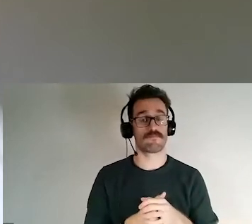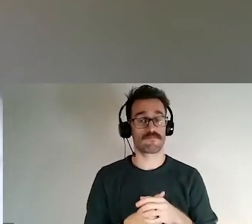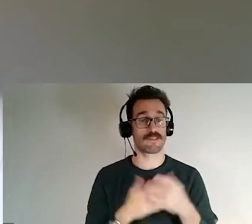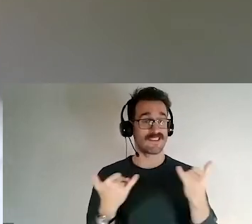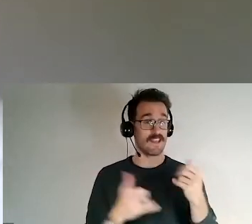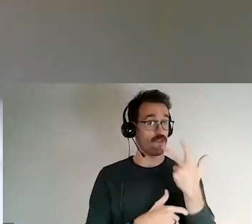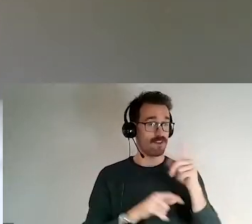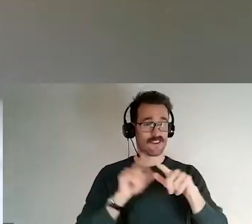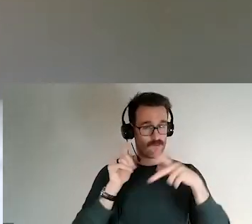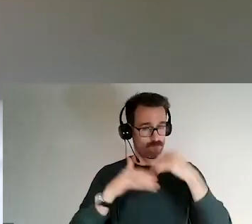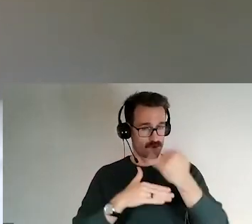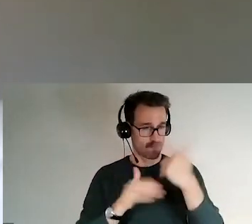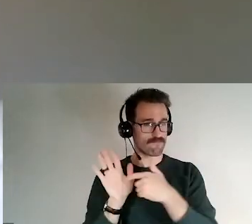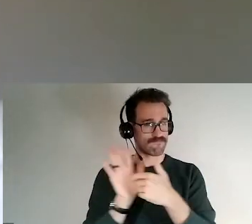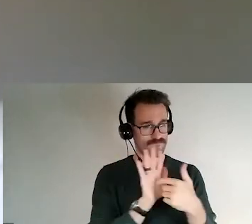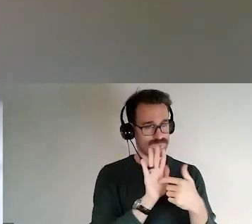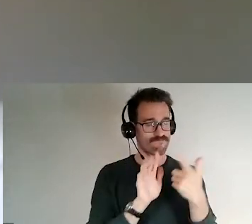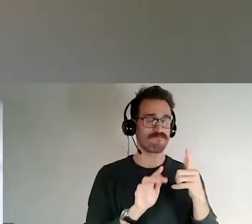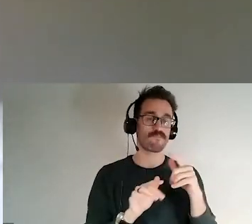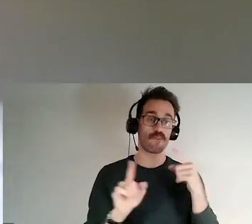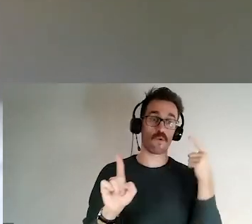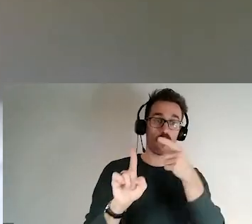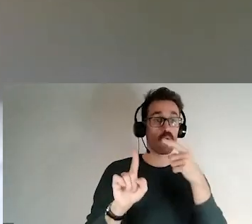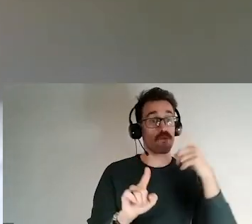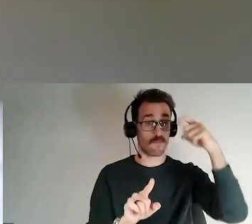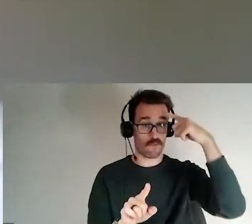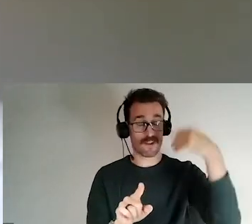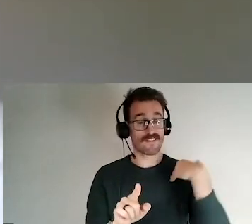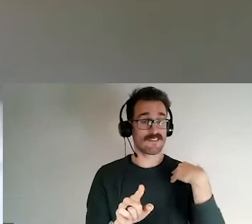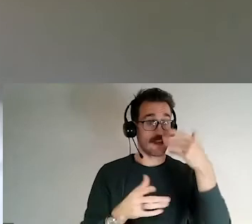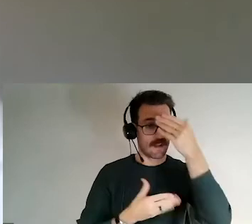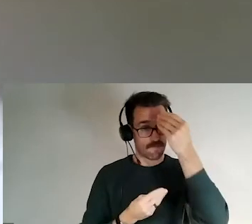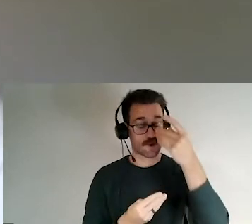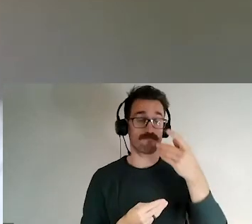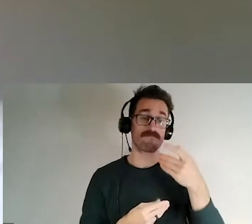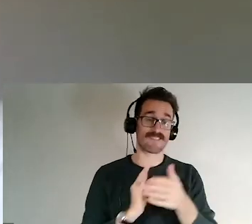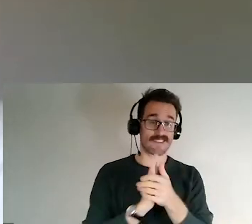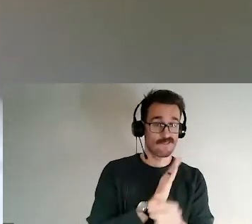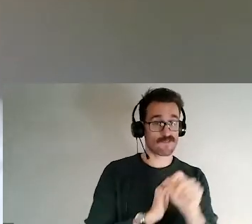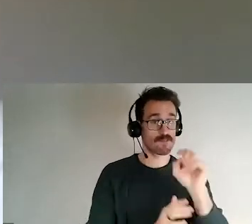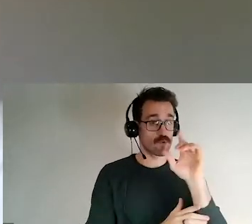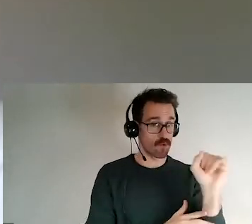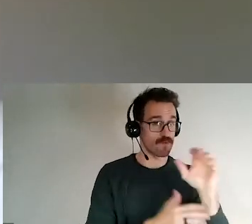to provide employers with the information, skills, and tools they need to foster inclusive workplaces